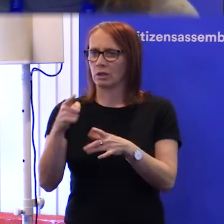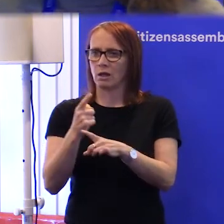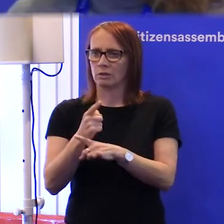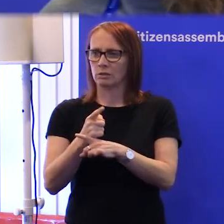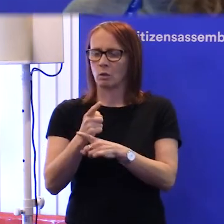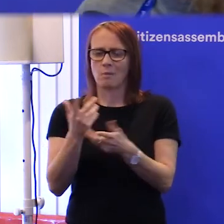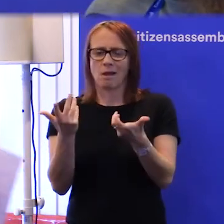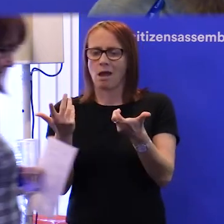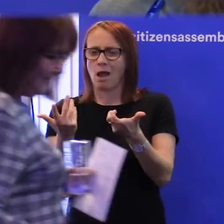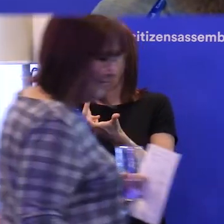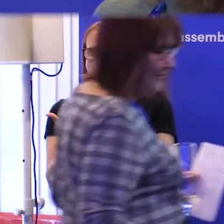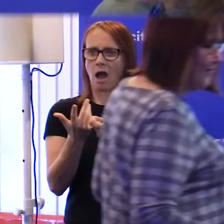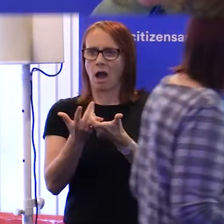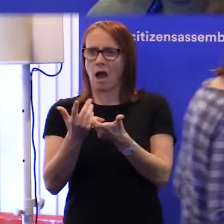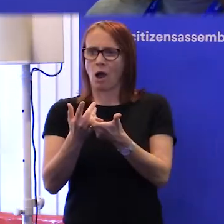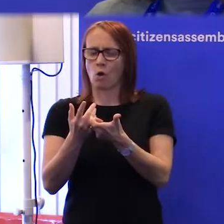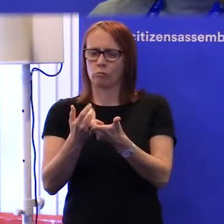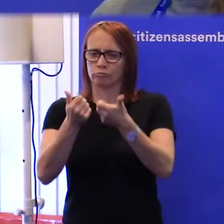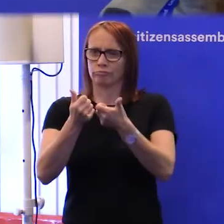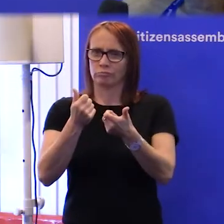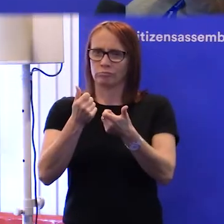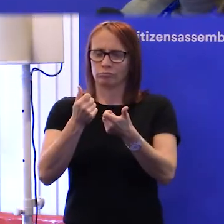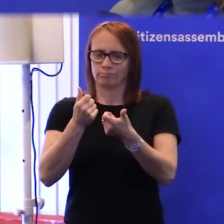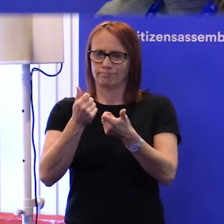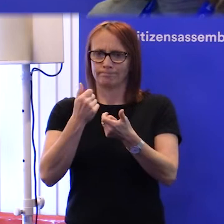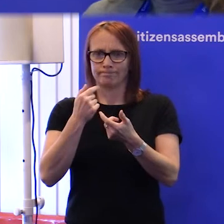ensure we have informed conversations and Kayla is head of democratic